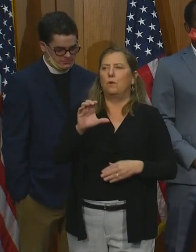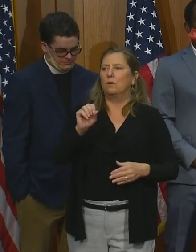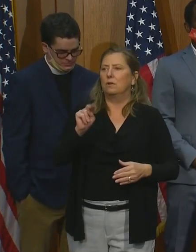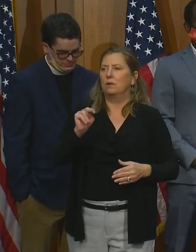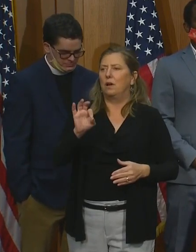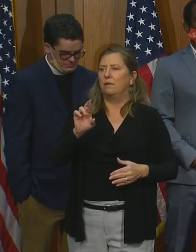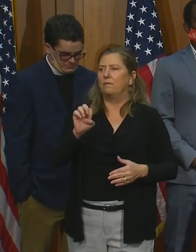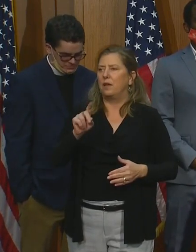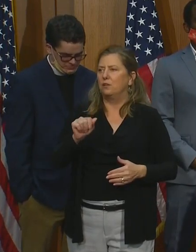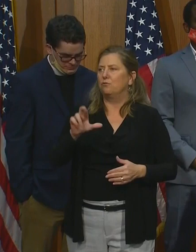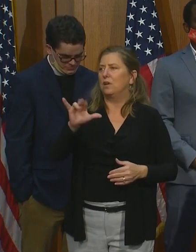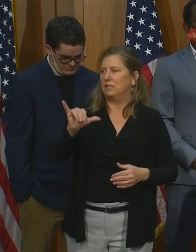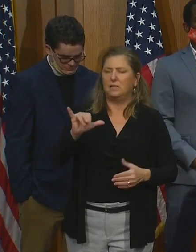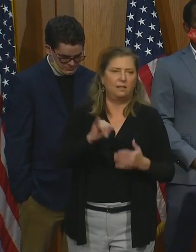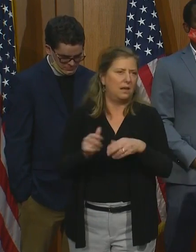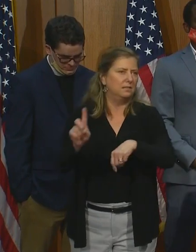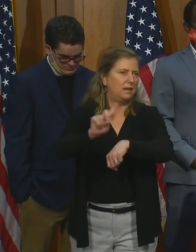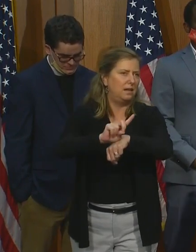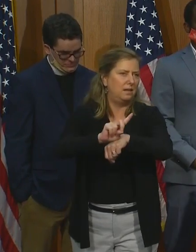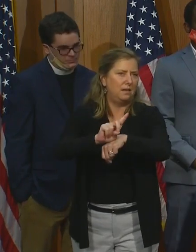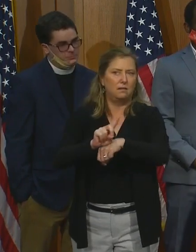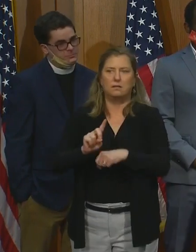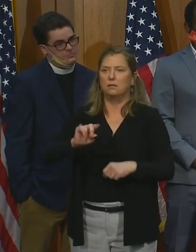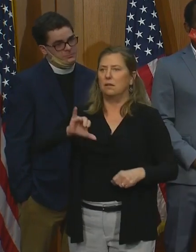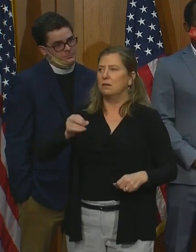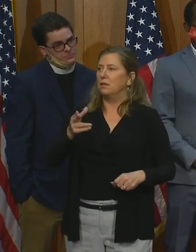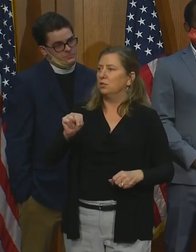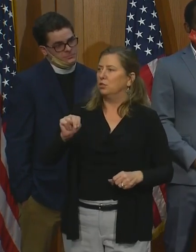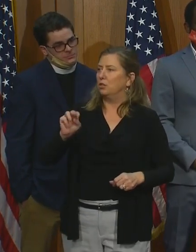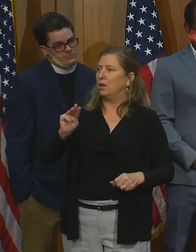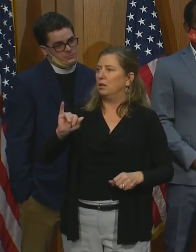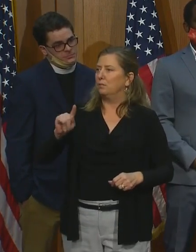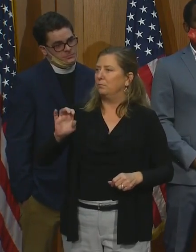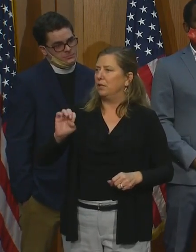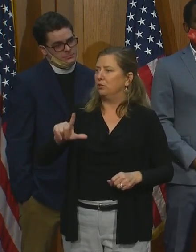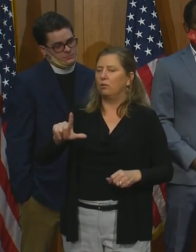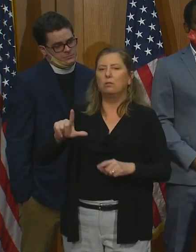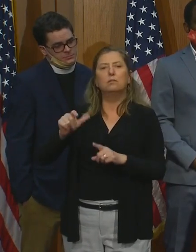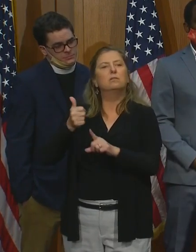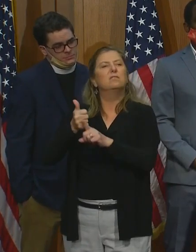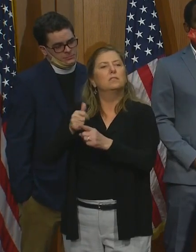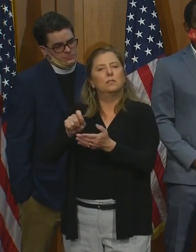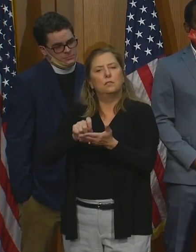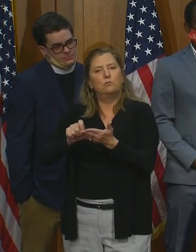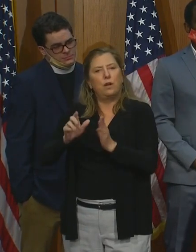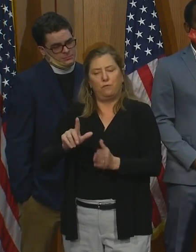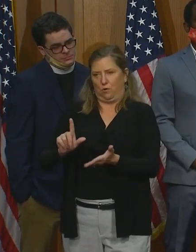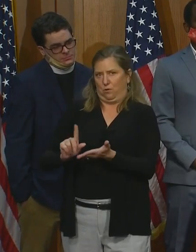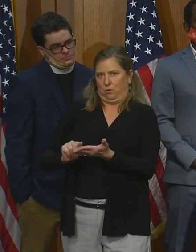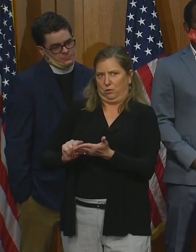THOUSAND PEOPLE WAVE CONFEDERATE FLAGS THAT DAY.